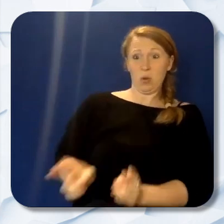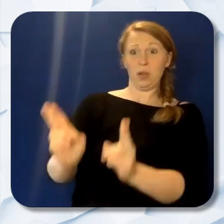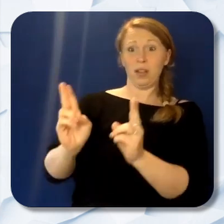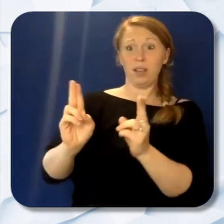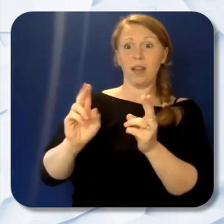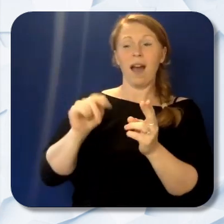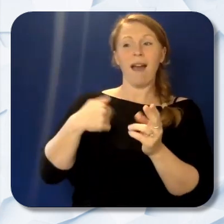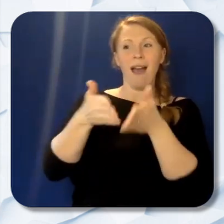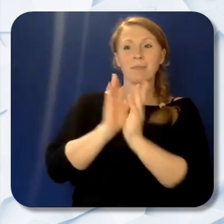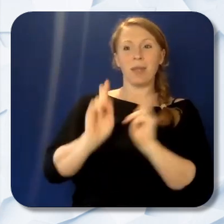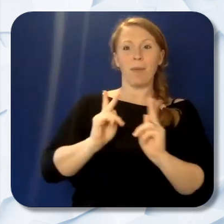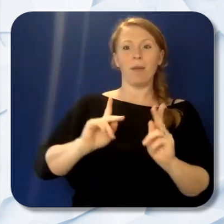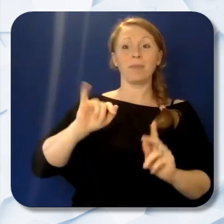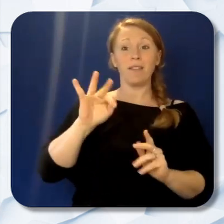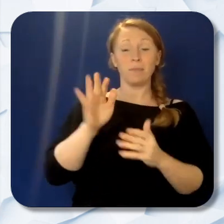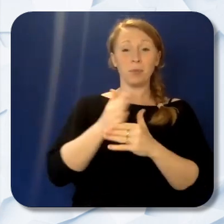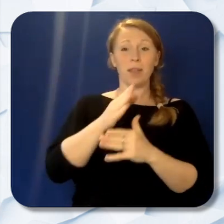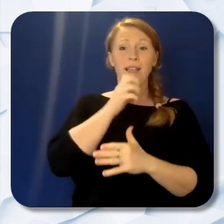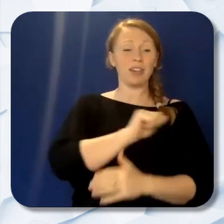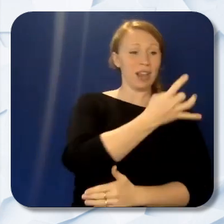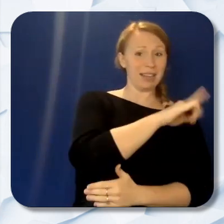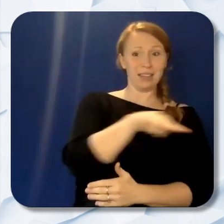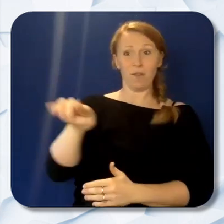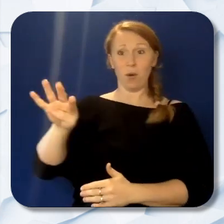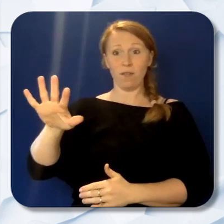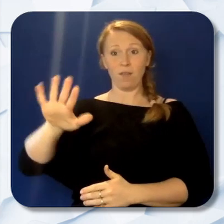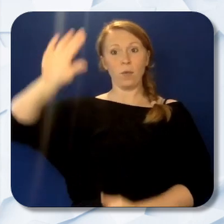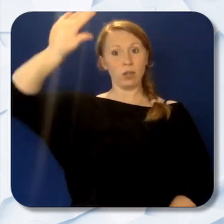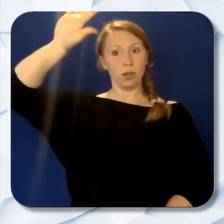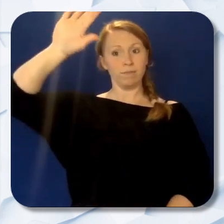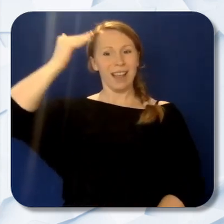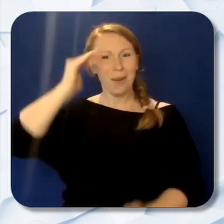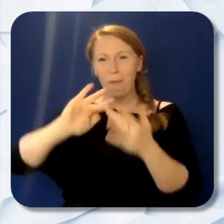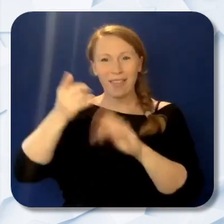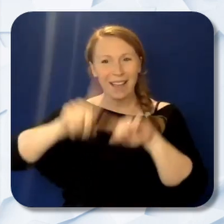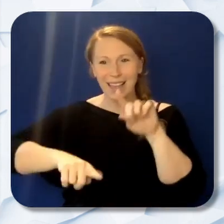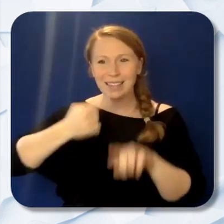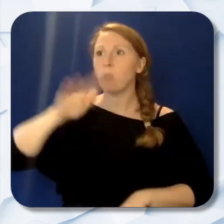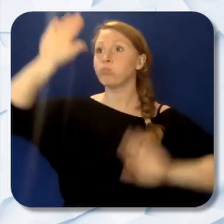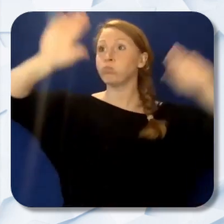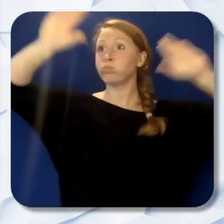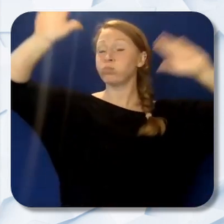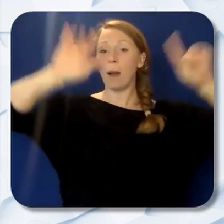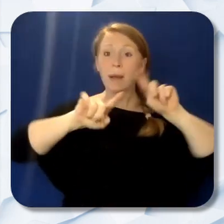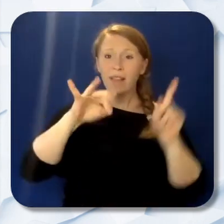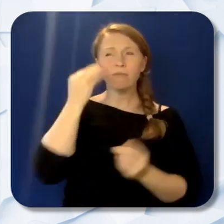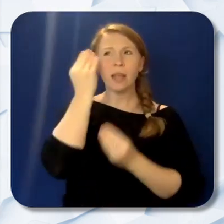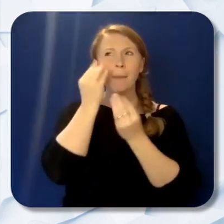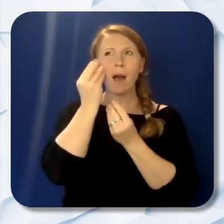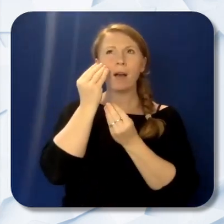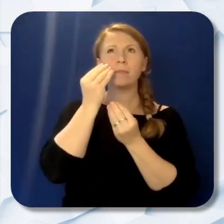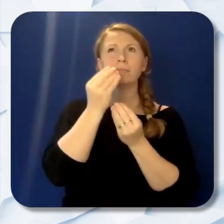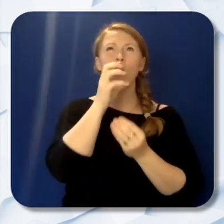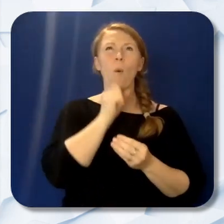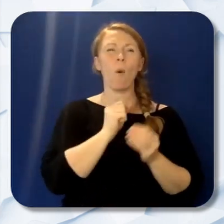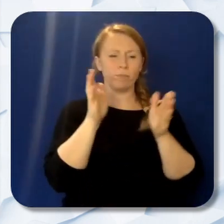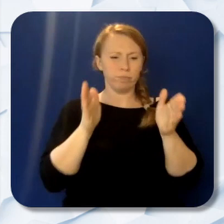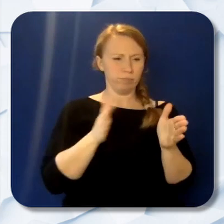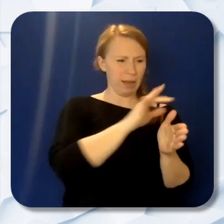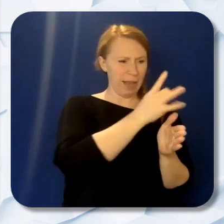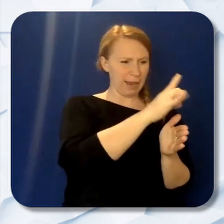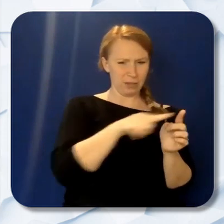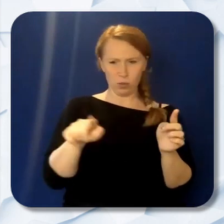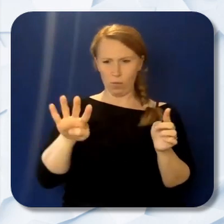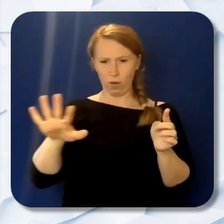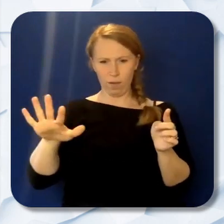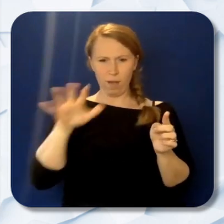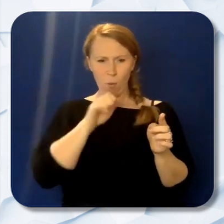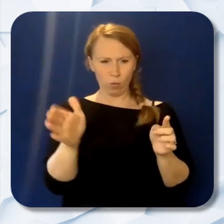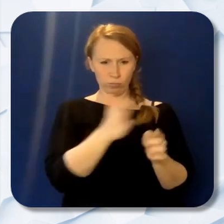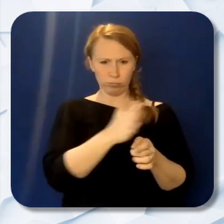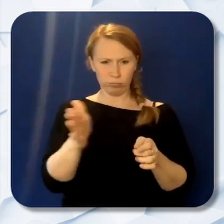between the ages of eighteen and forty-five. And then you look at the statistics that we're